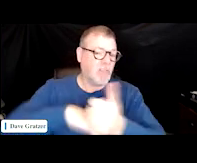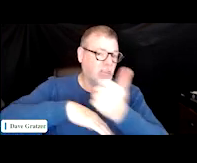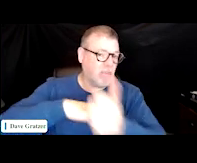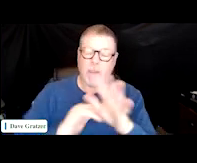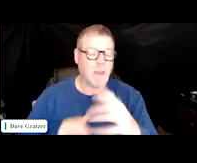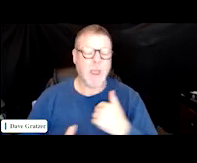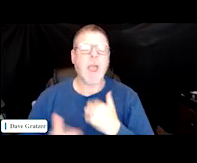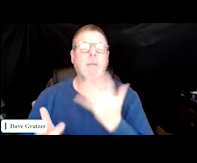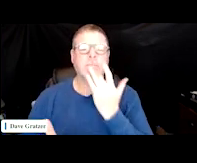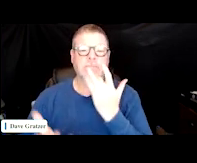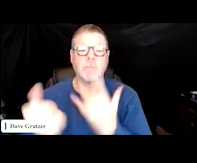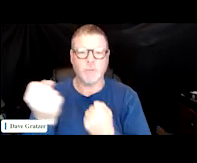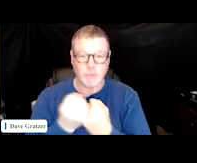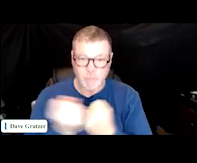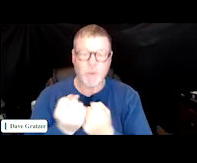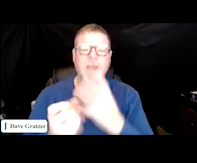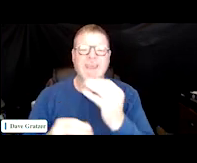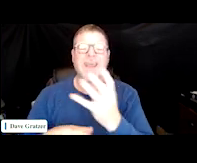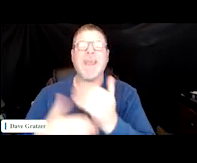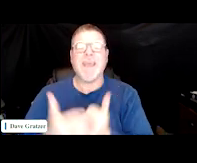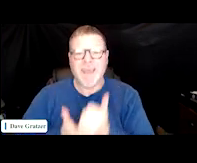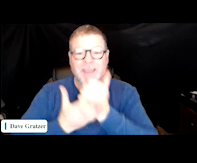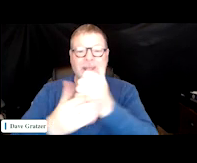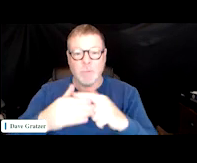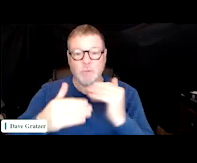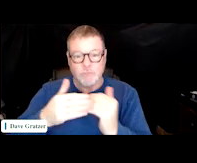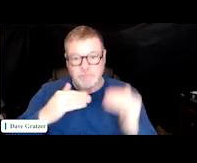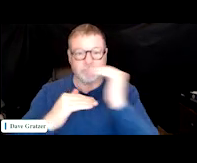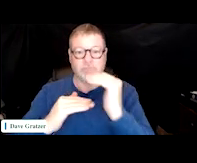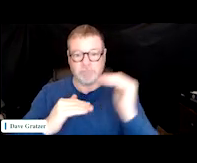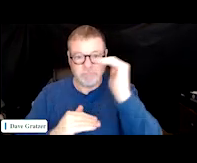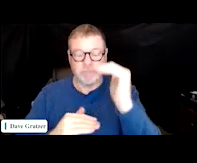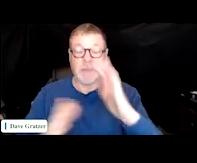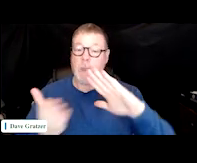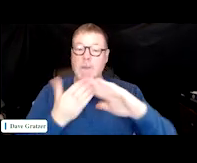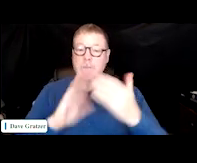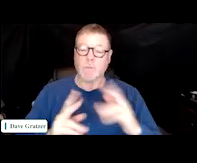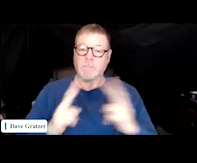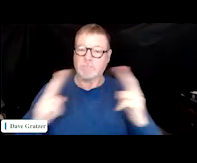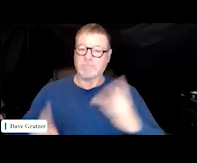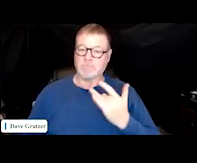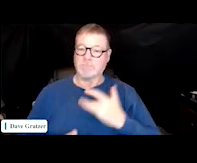and looking to support you to get to your next step. So the community felt very comfortable in helping us